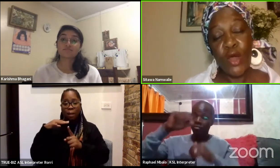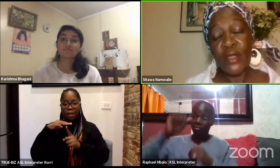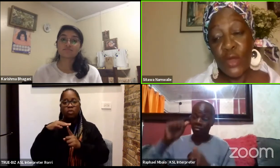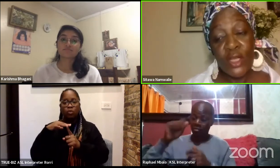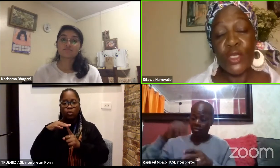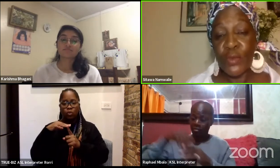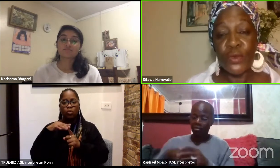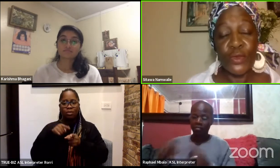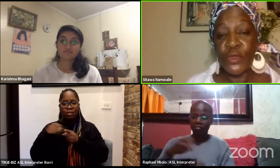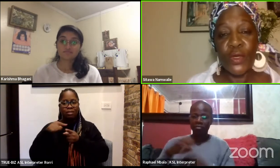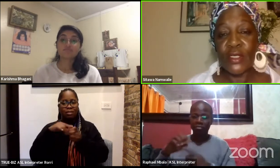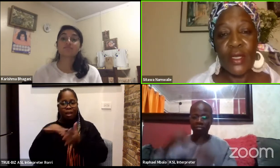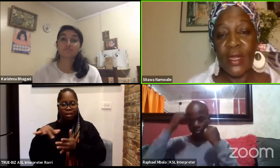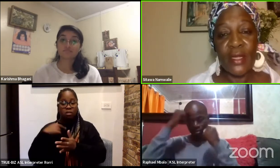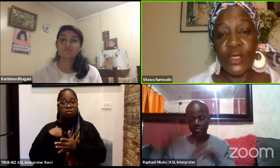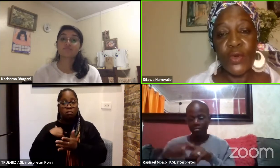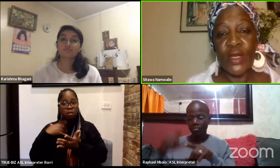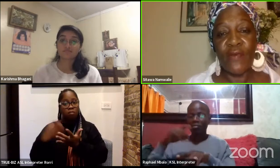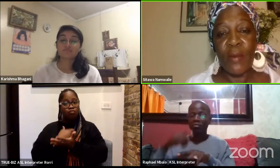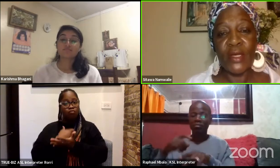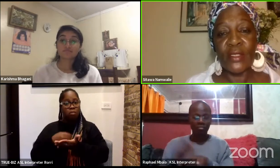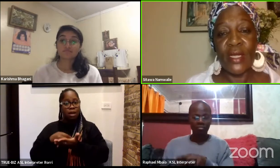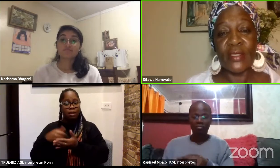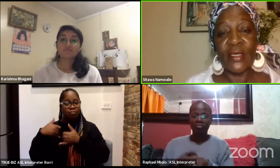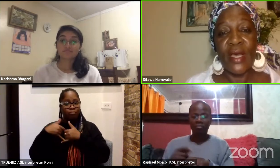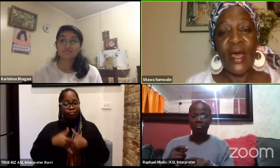I got a scholarship to do a degree in environmental studies.